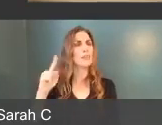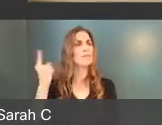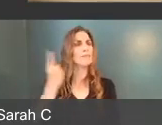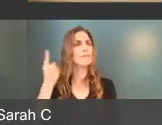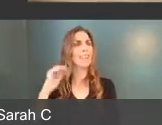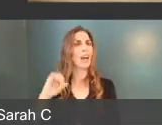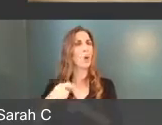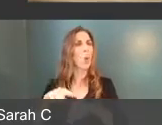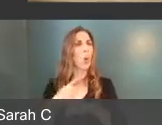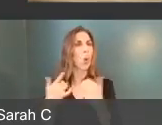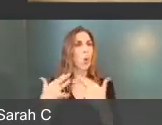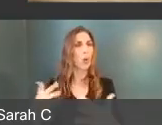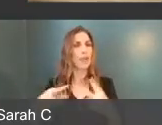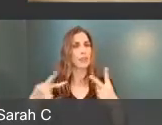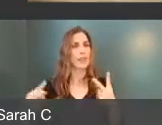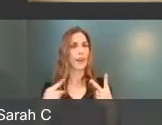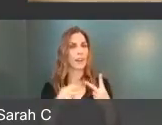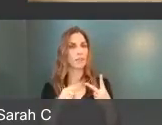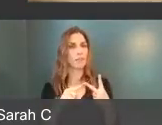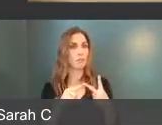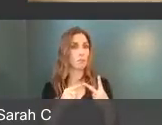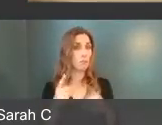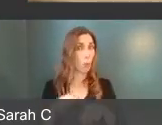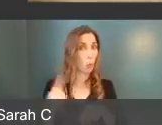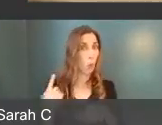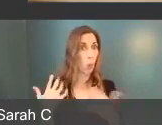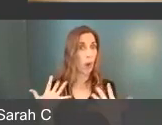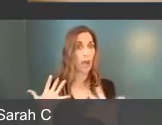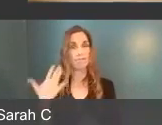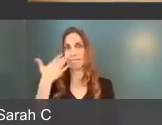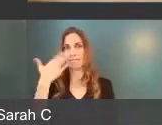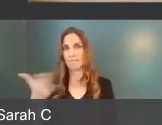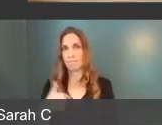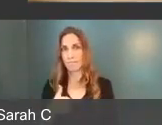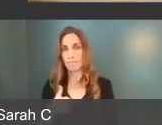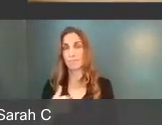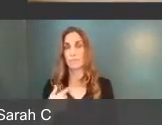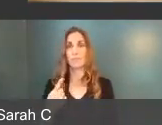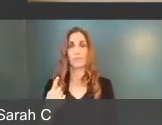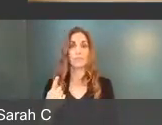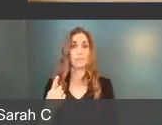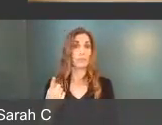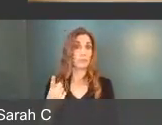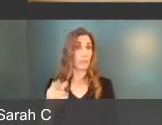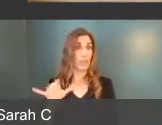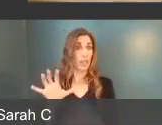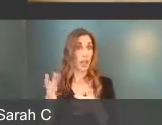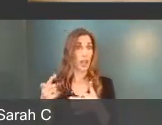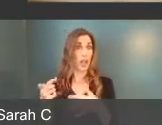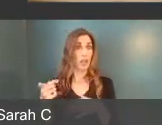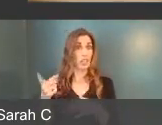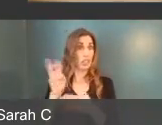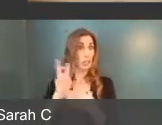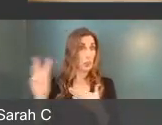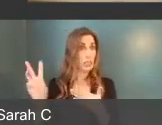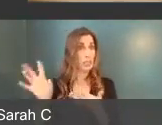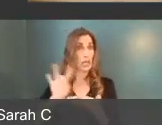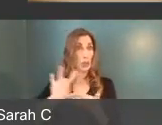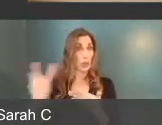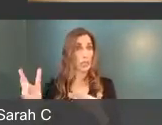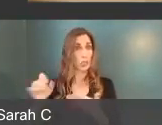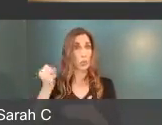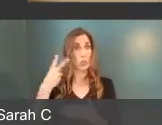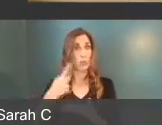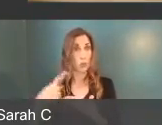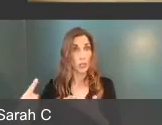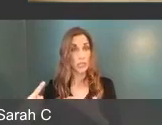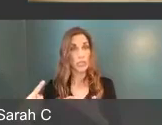for that second dose and is it, you know, six weeks, eight weeks, 12 weeks, six months? We just